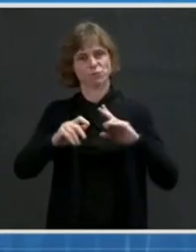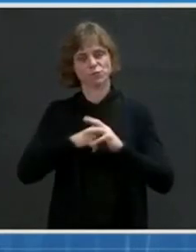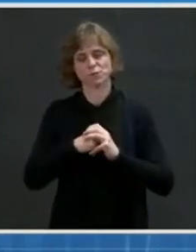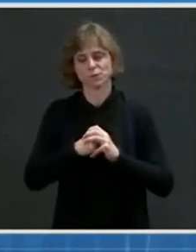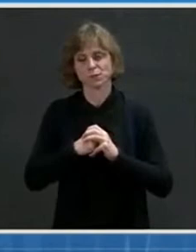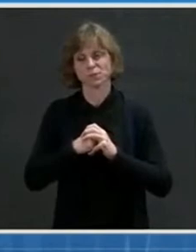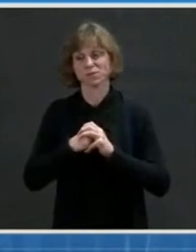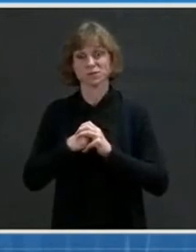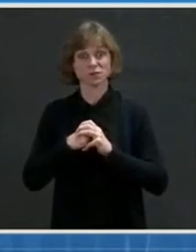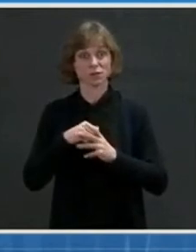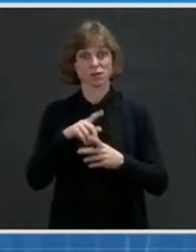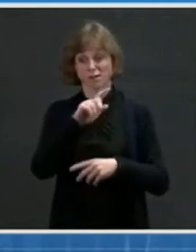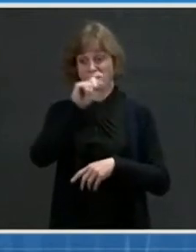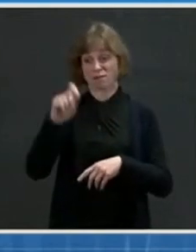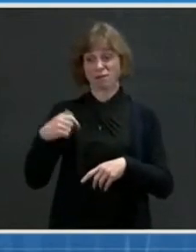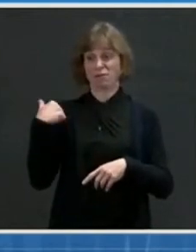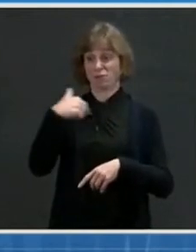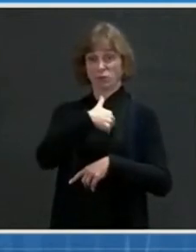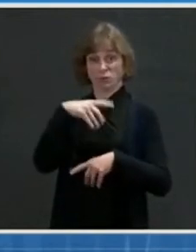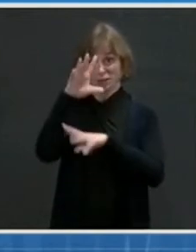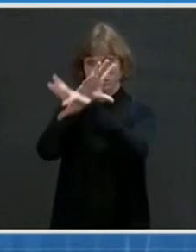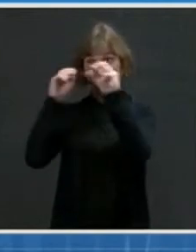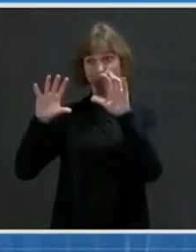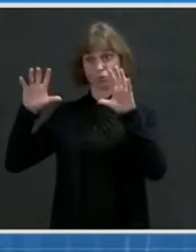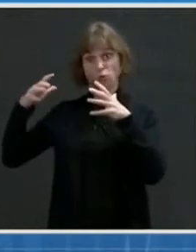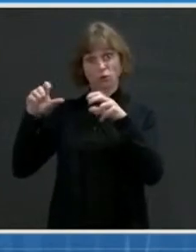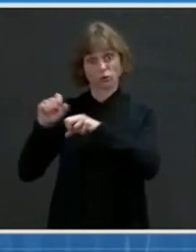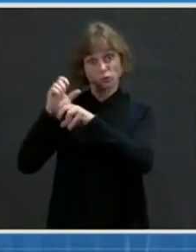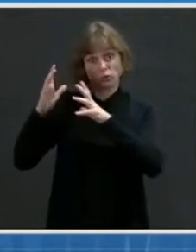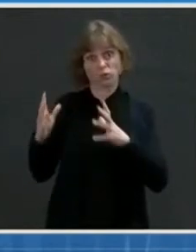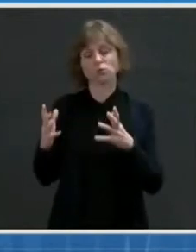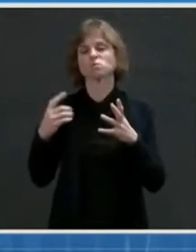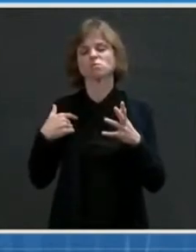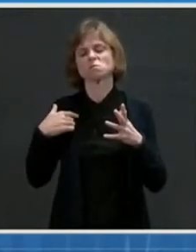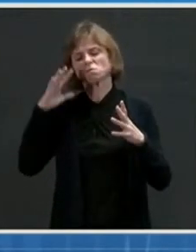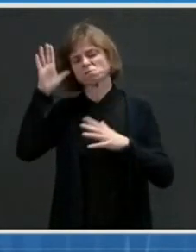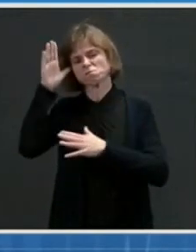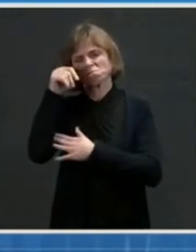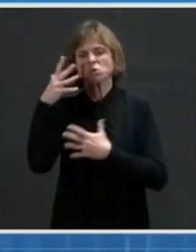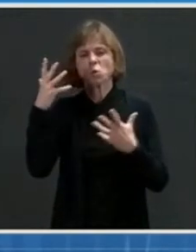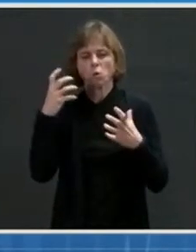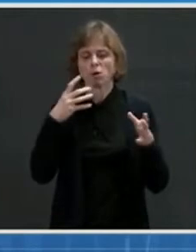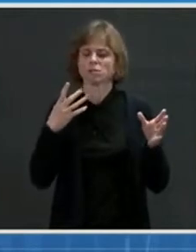FOR THOSE IN THE ADMINISTRATION, THE OCCASION